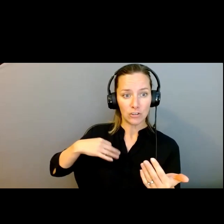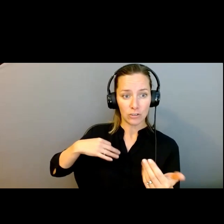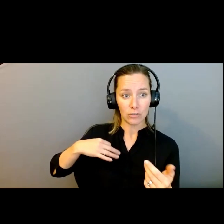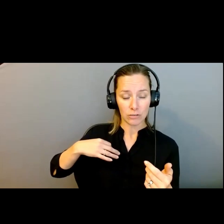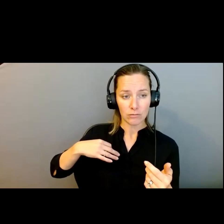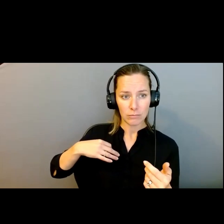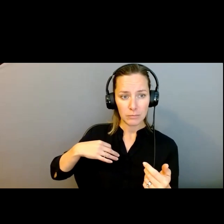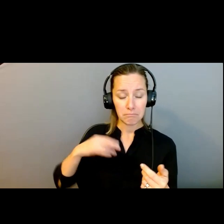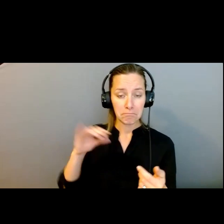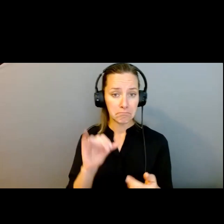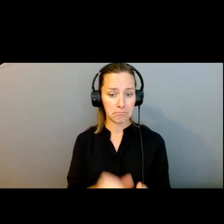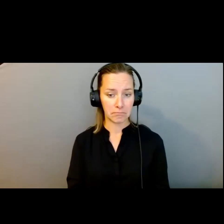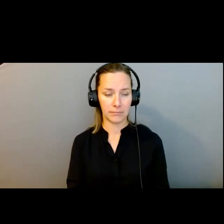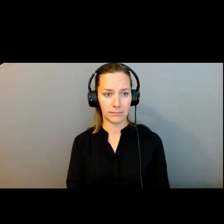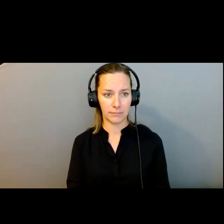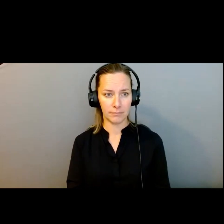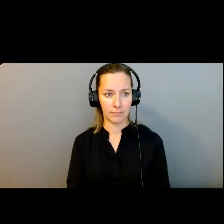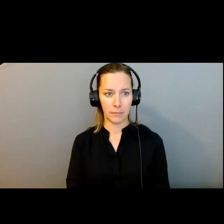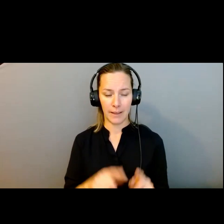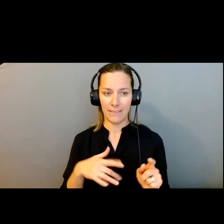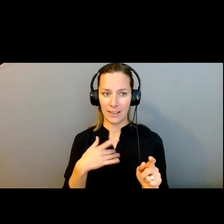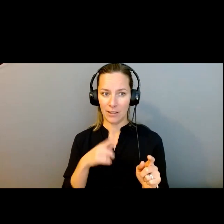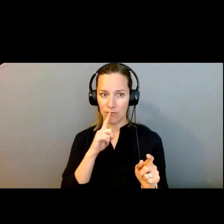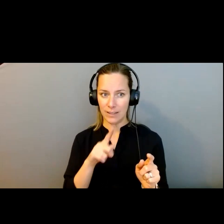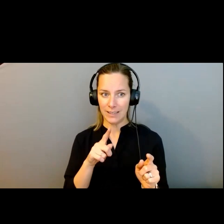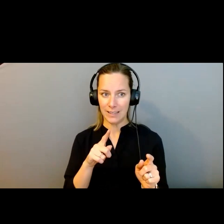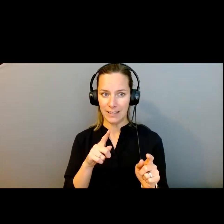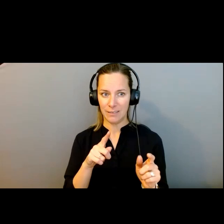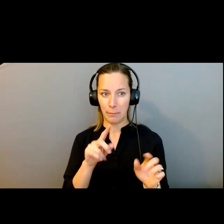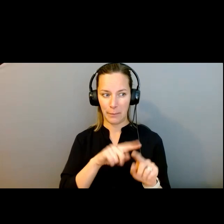as well. Although I think that often involves being studied, rather than